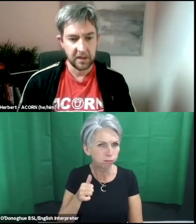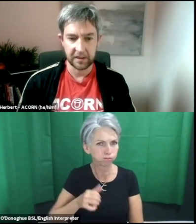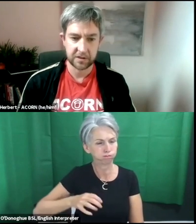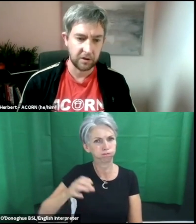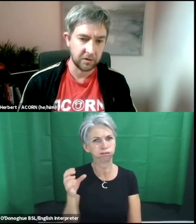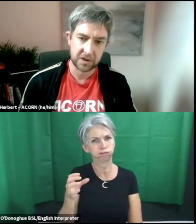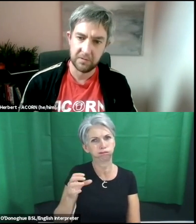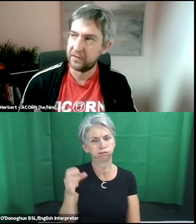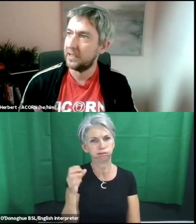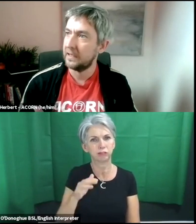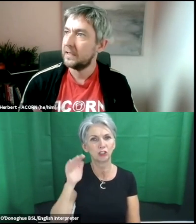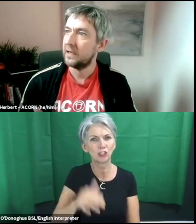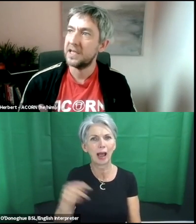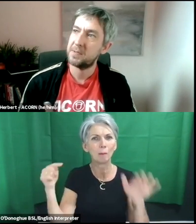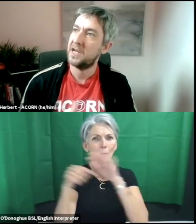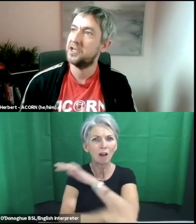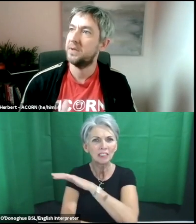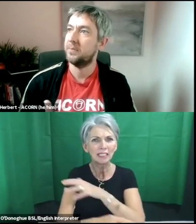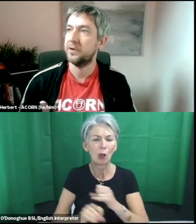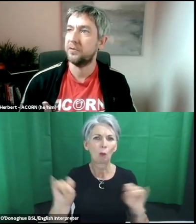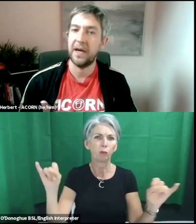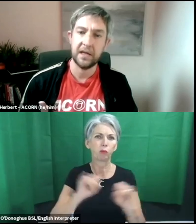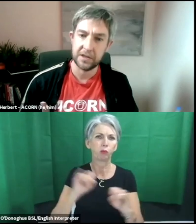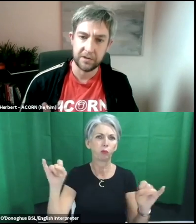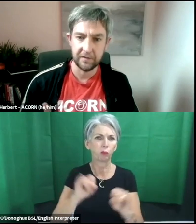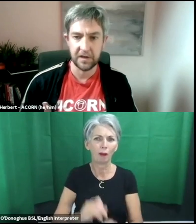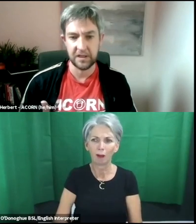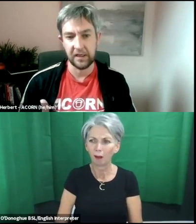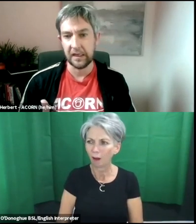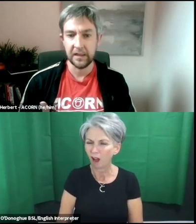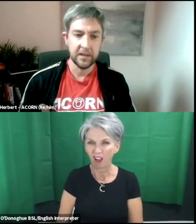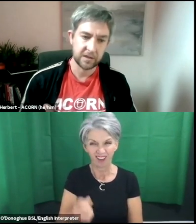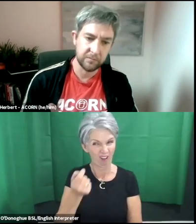It's got some of the least percentage of people who make it to university, some